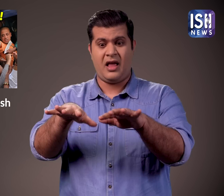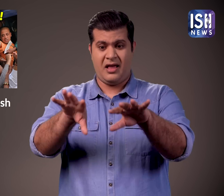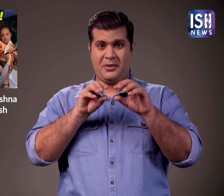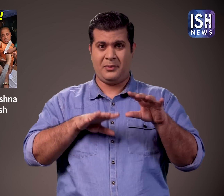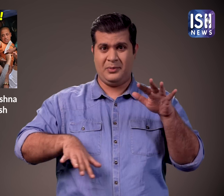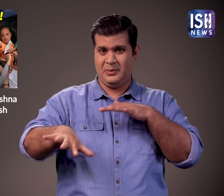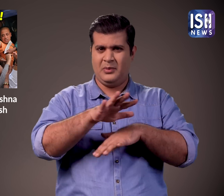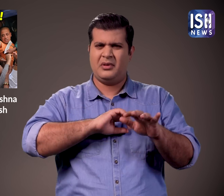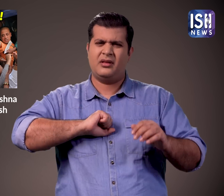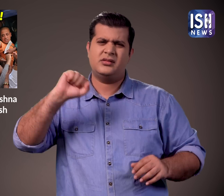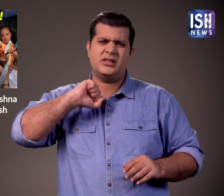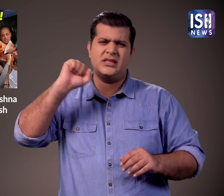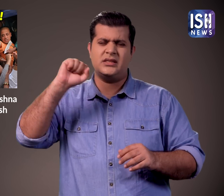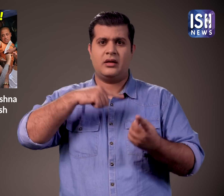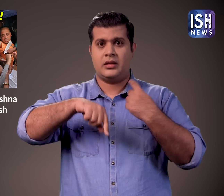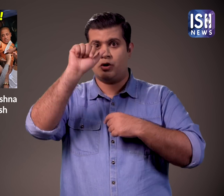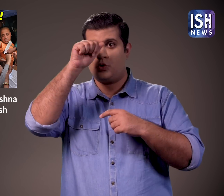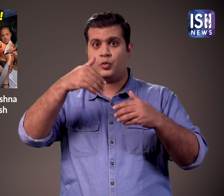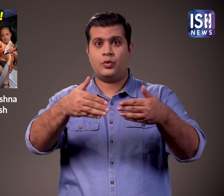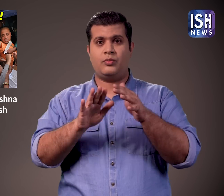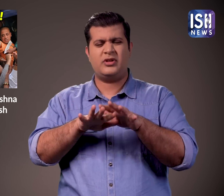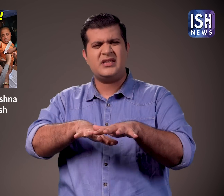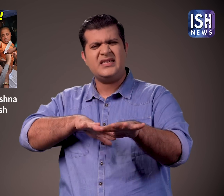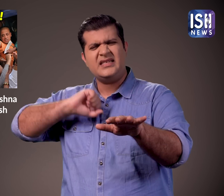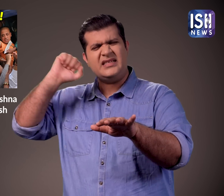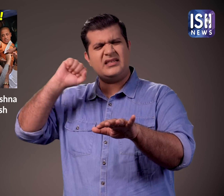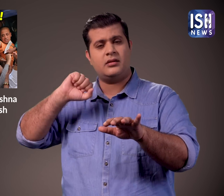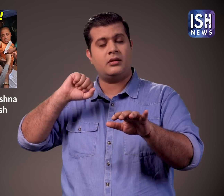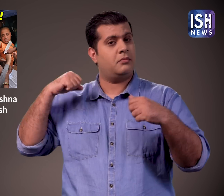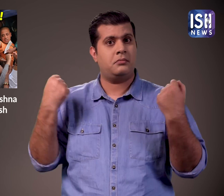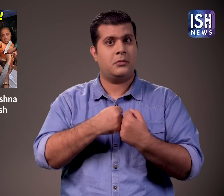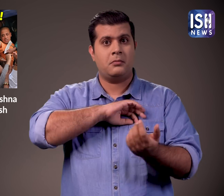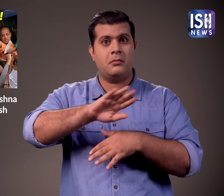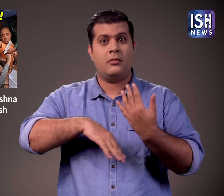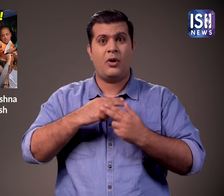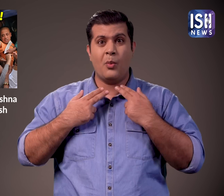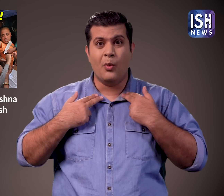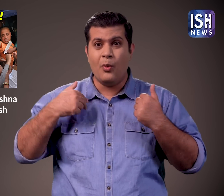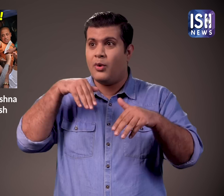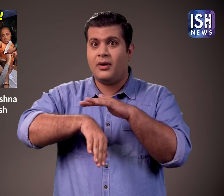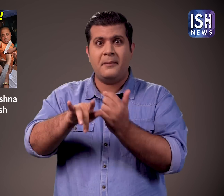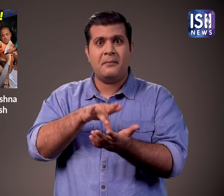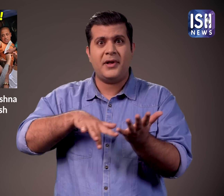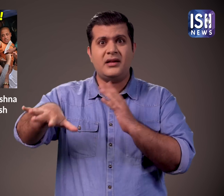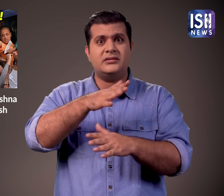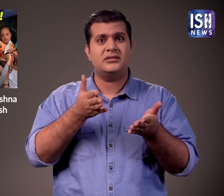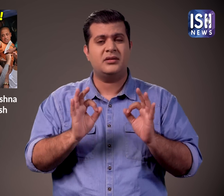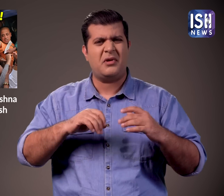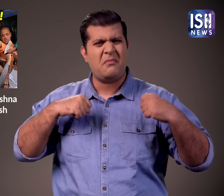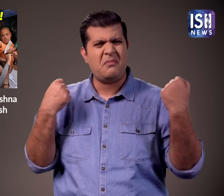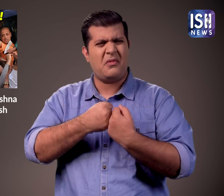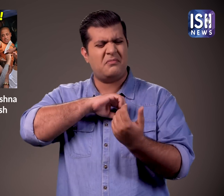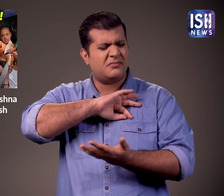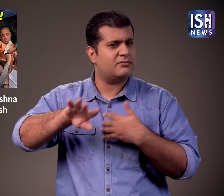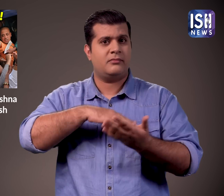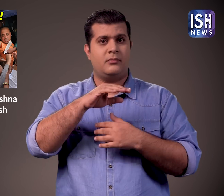Outside the court, thousands of Hindus protested, leading to a riot in the court area.